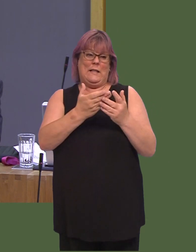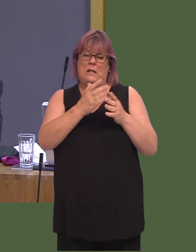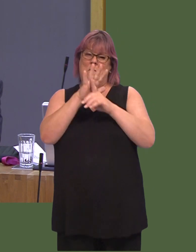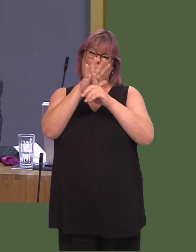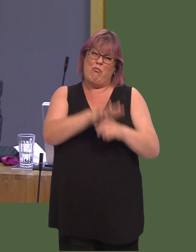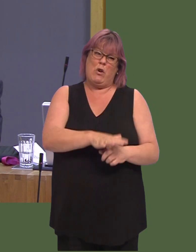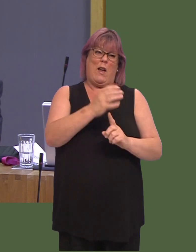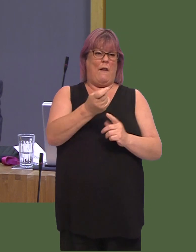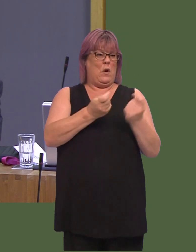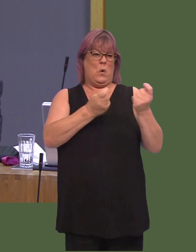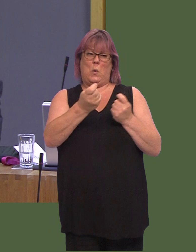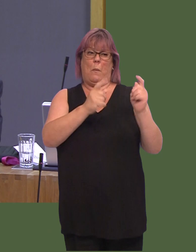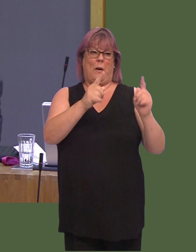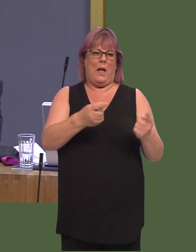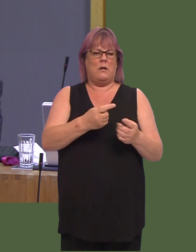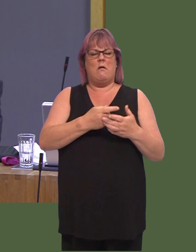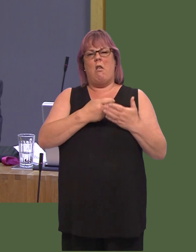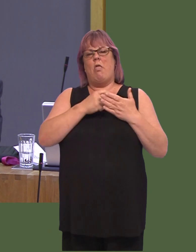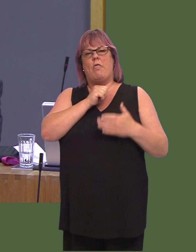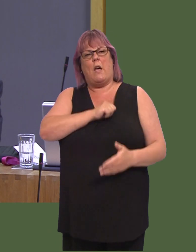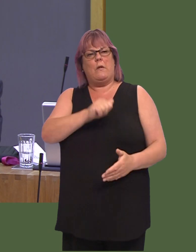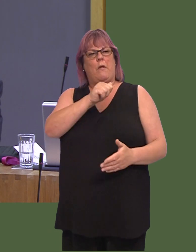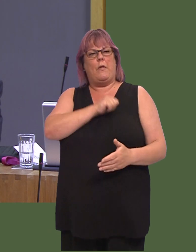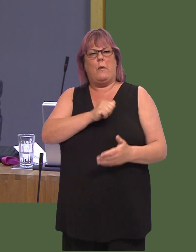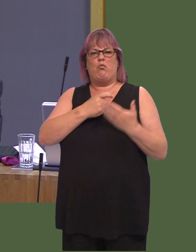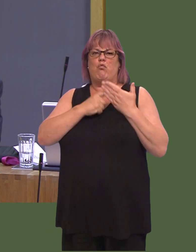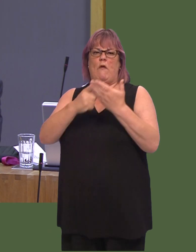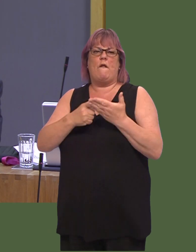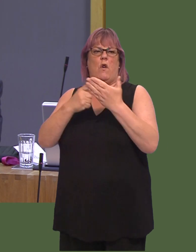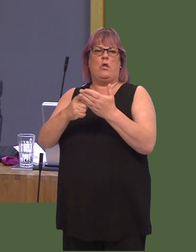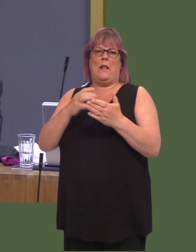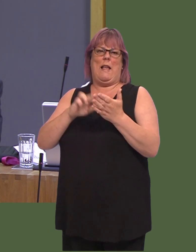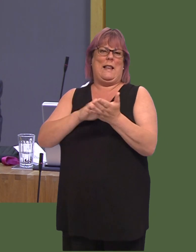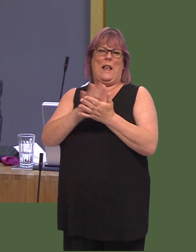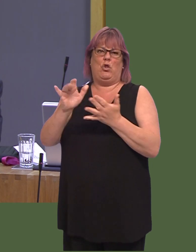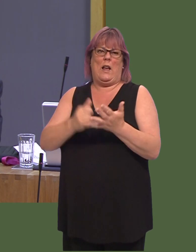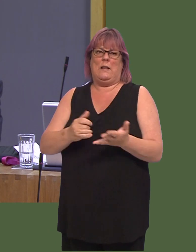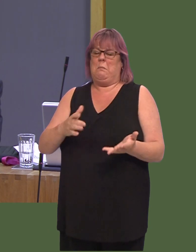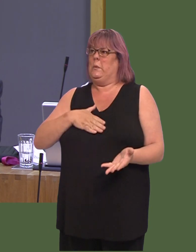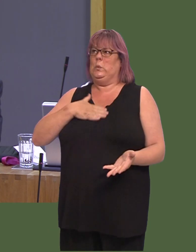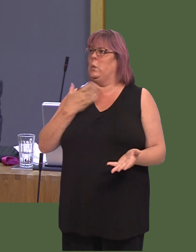pressure that they're under, leading to thousands of unnecessary referrals to the NHS.